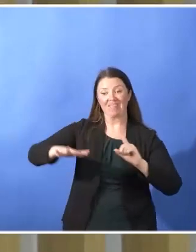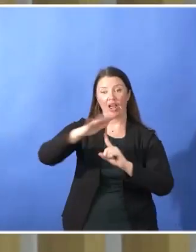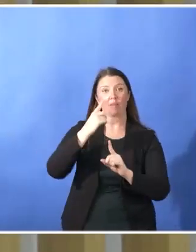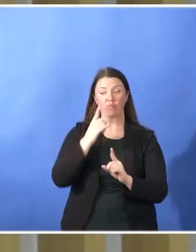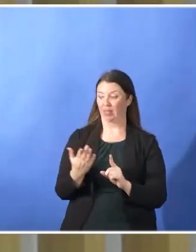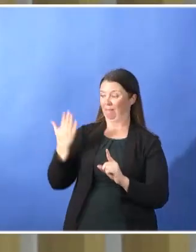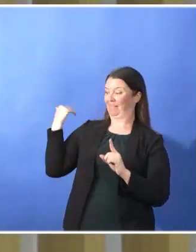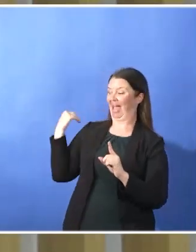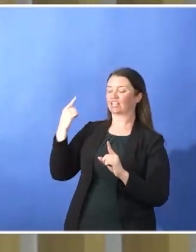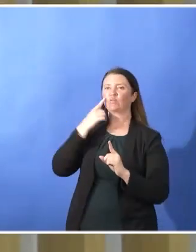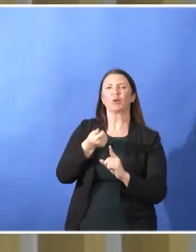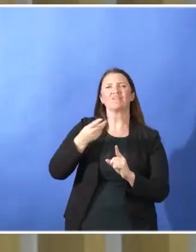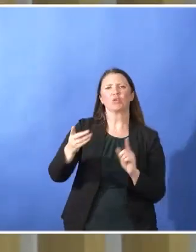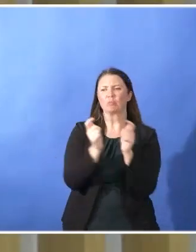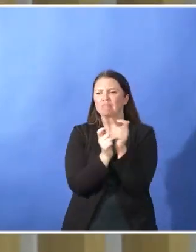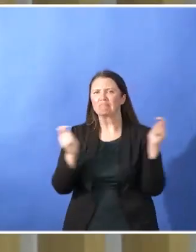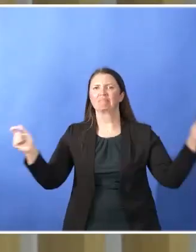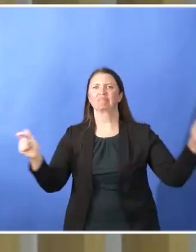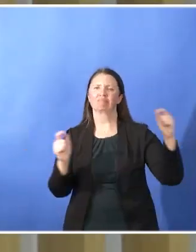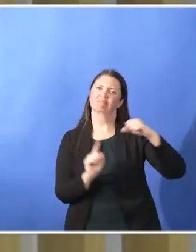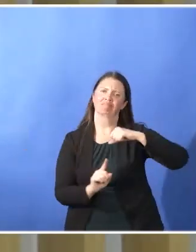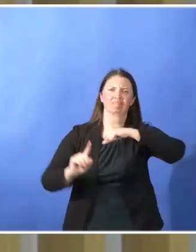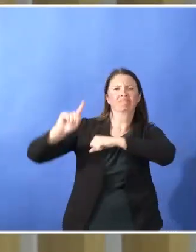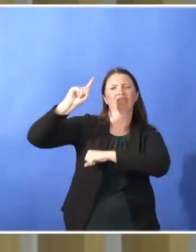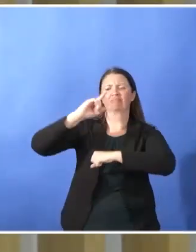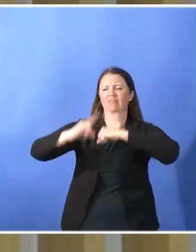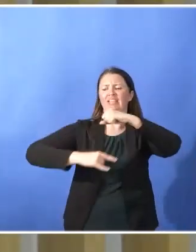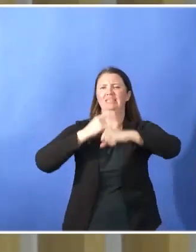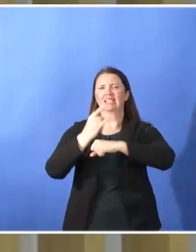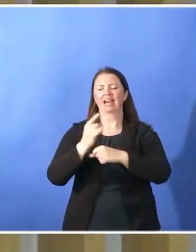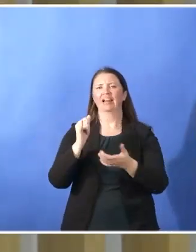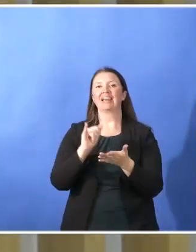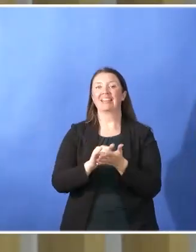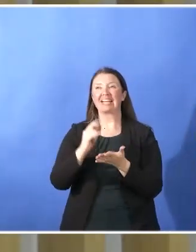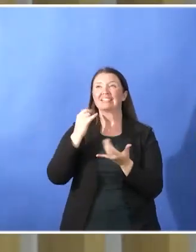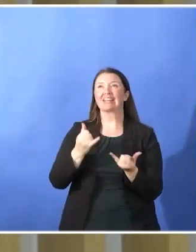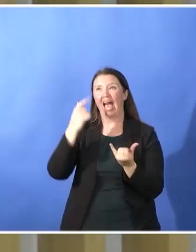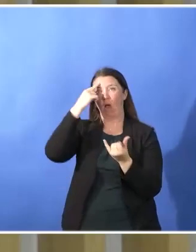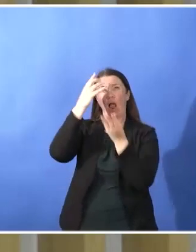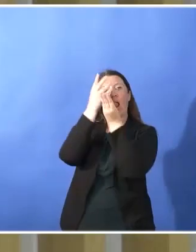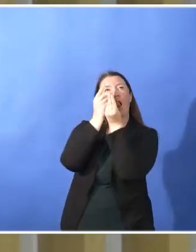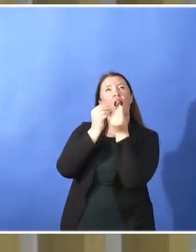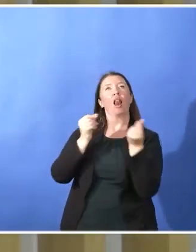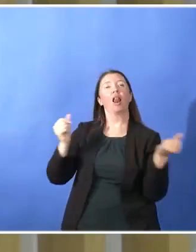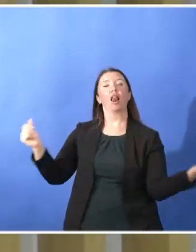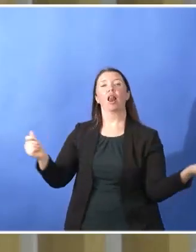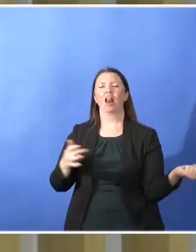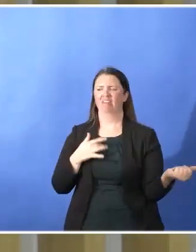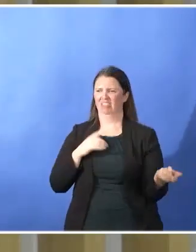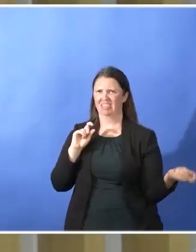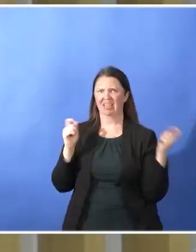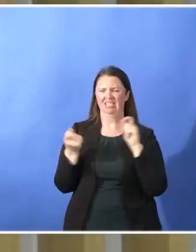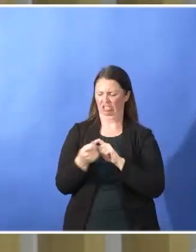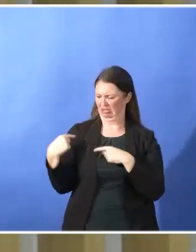THE PAST IS FADING FROM MEMORY AT A RATE THAT FEELS LIKE A STEP CHANGE FROM FIVE YEARS AGO. WE OFTEN TALK ABOUT THE SPECTRUM PIPELINE. GET A LOAD OF THE SATELLITE